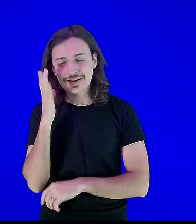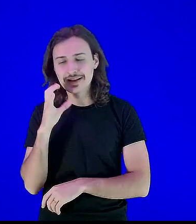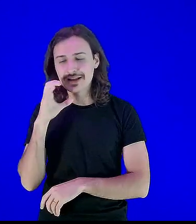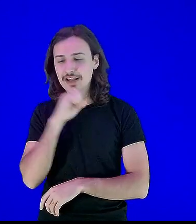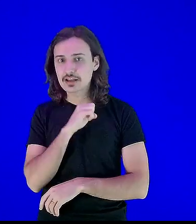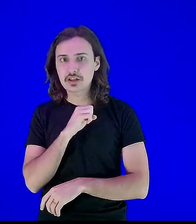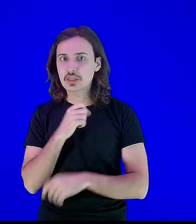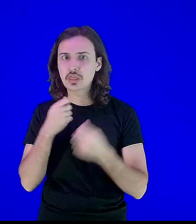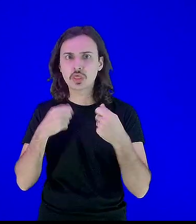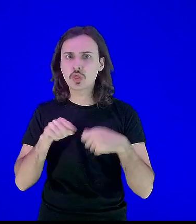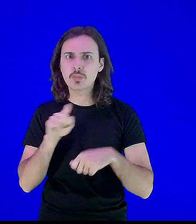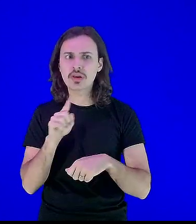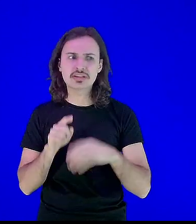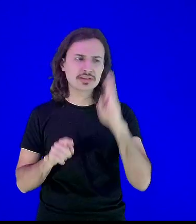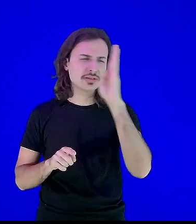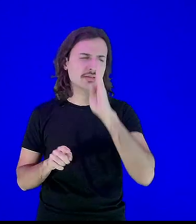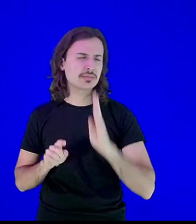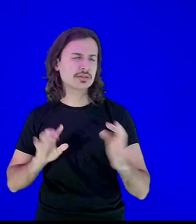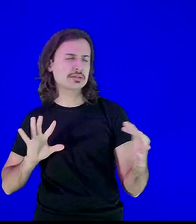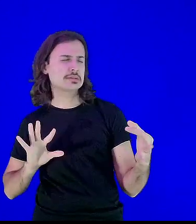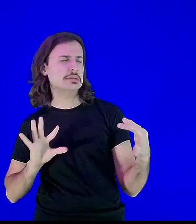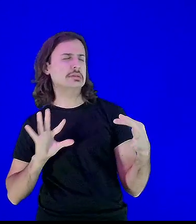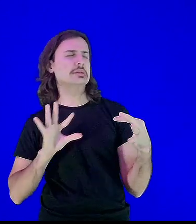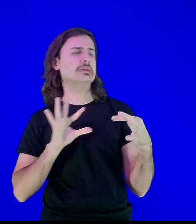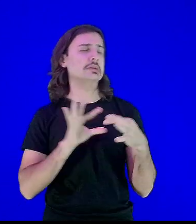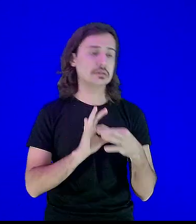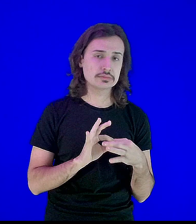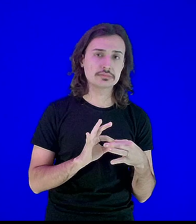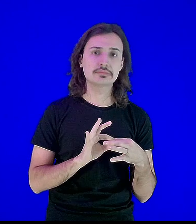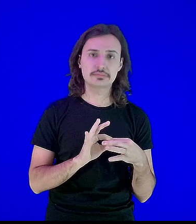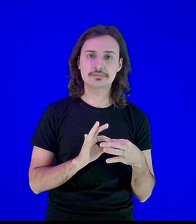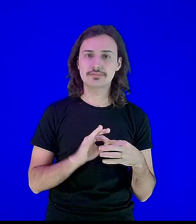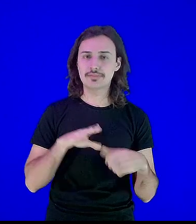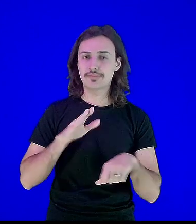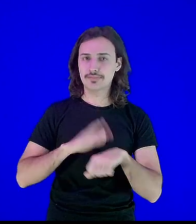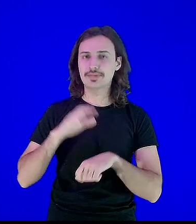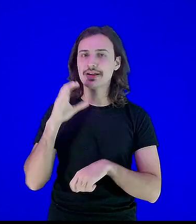but, instead, they could just reach a server closer to them to get LetraSinal's code